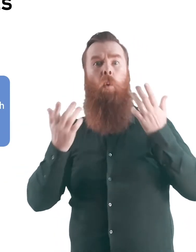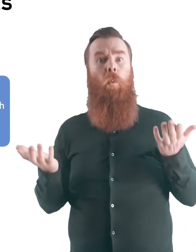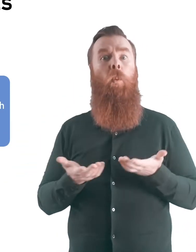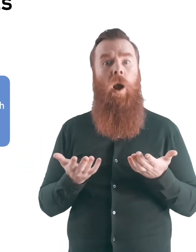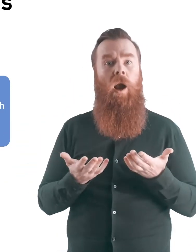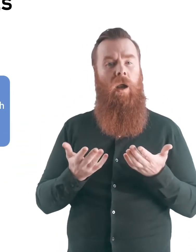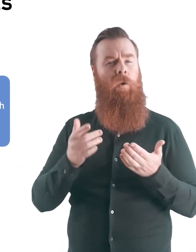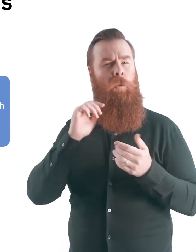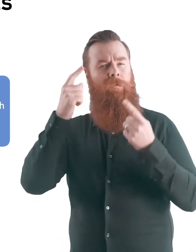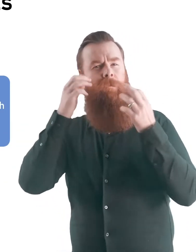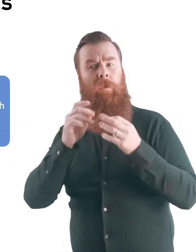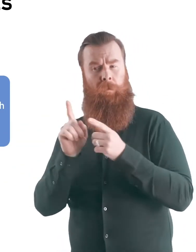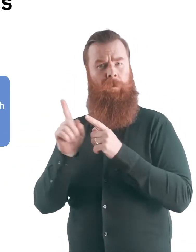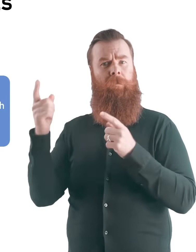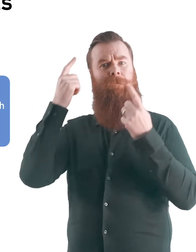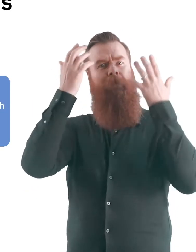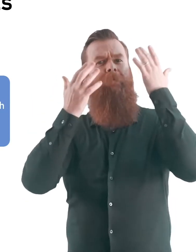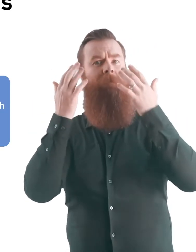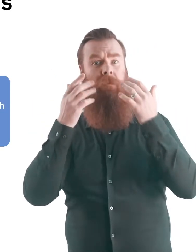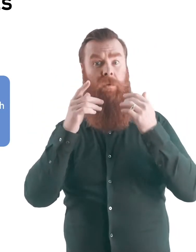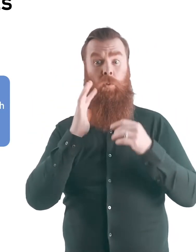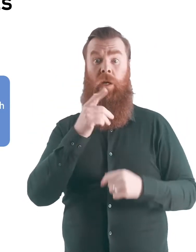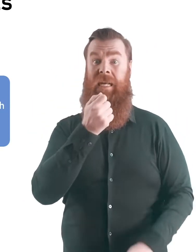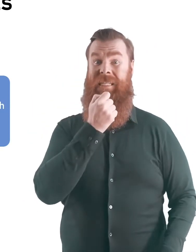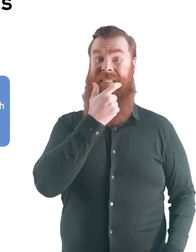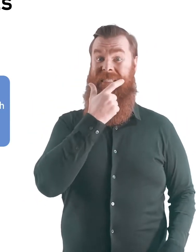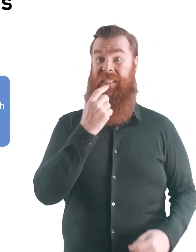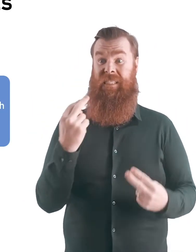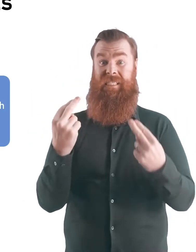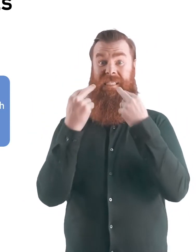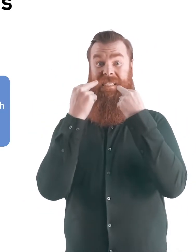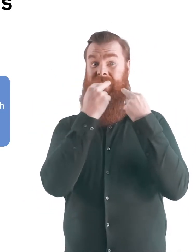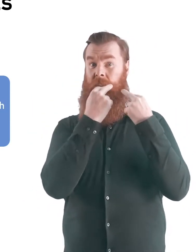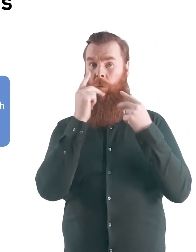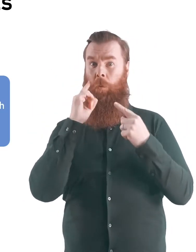Your dentist may look at how much they can see of the tooth when you smile